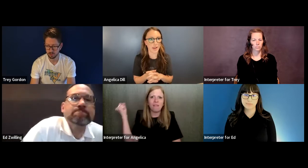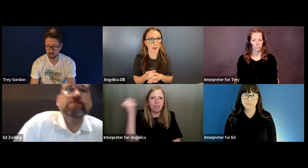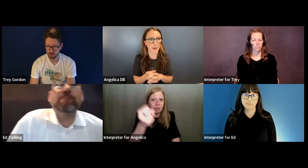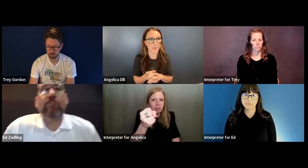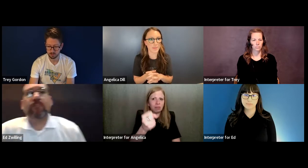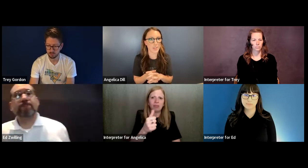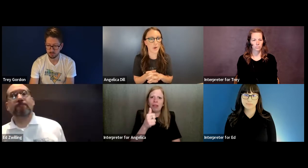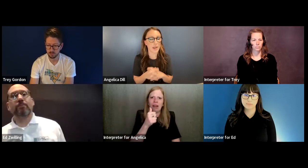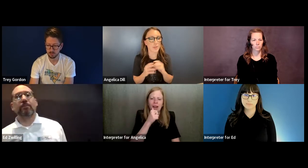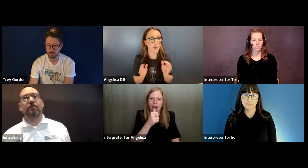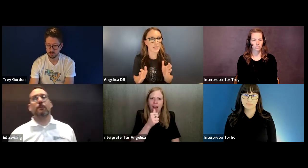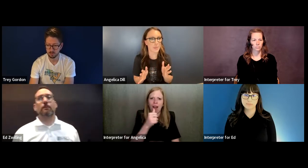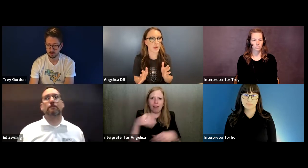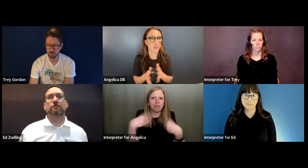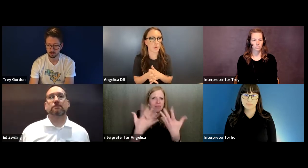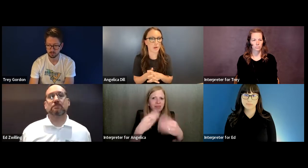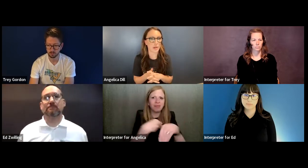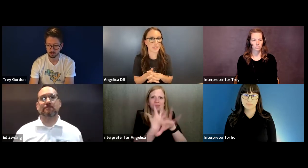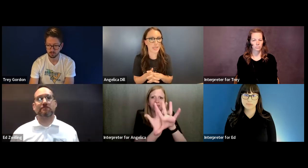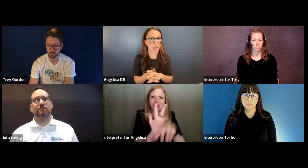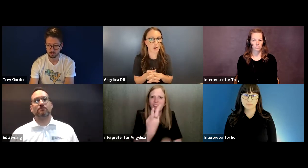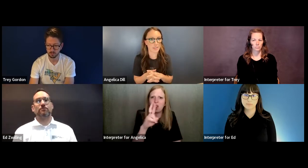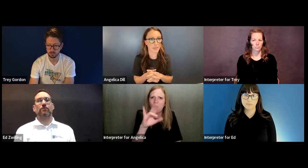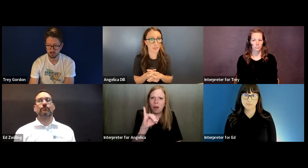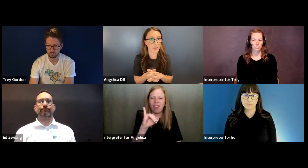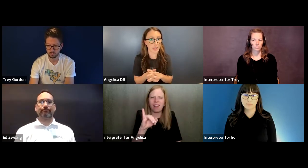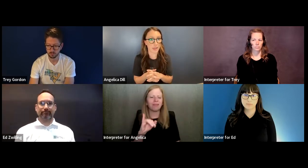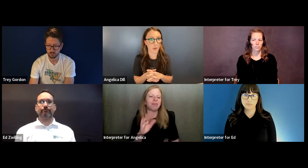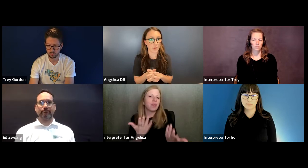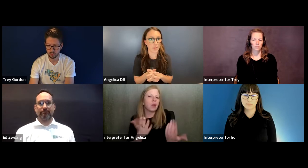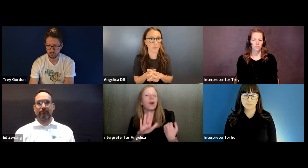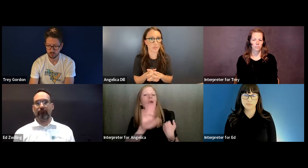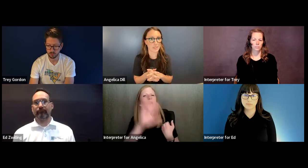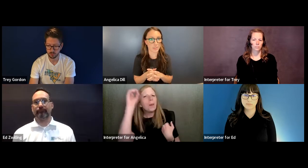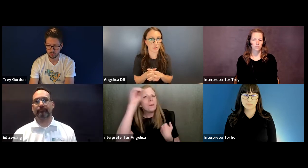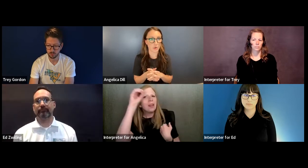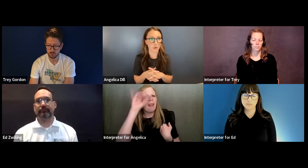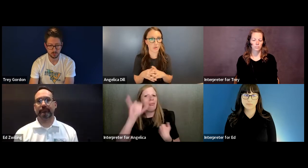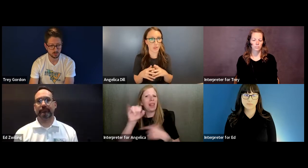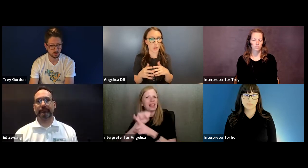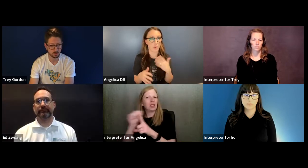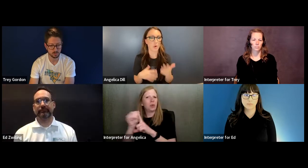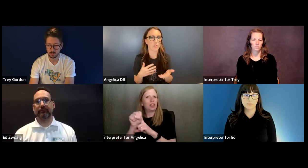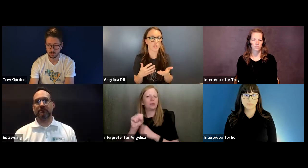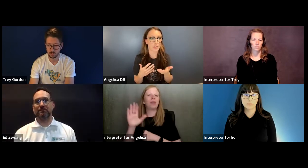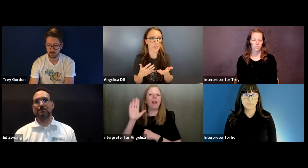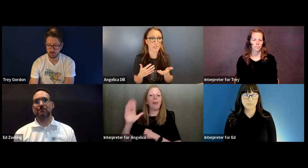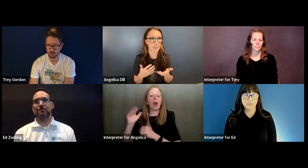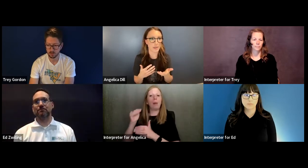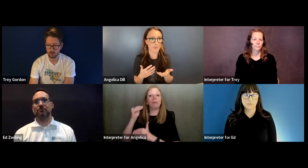um so i am curious about your take on something like that where their procedural approach is um